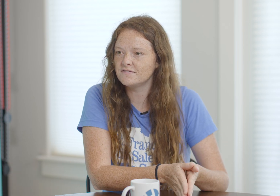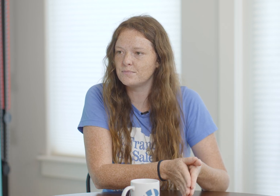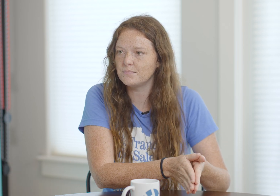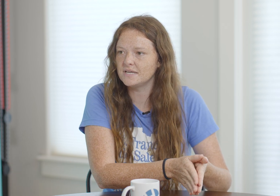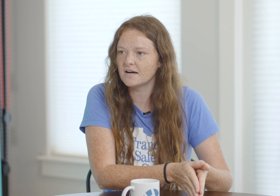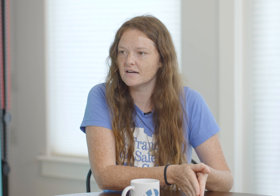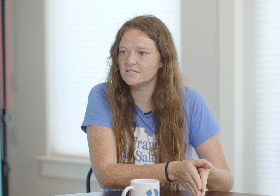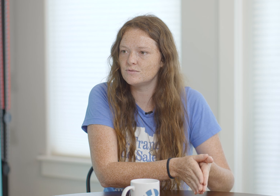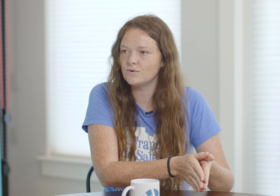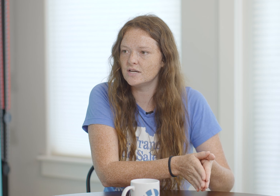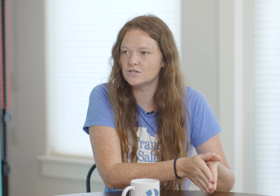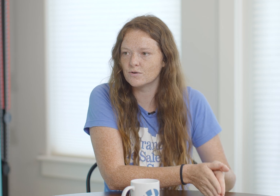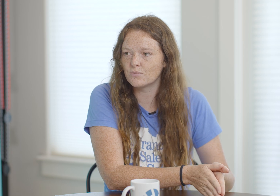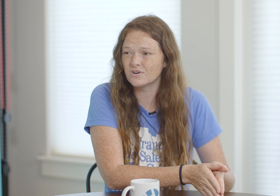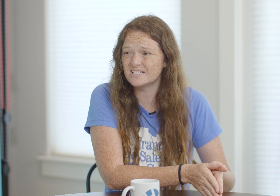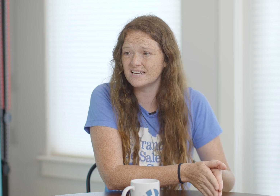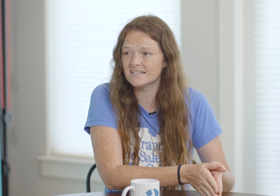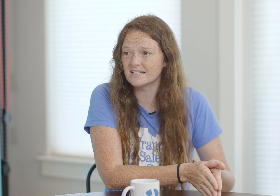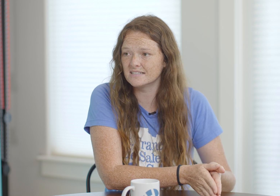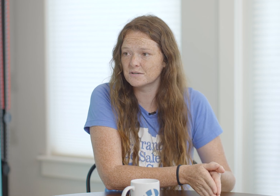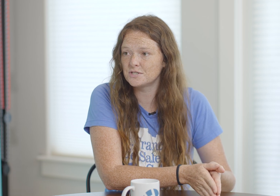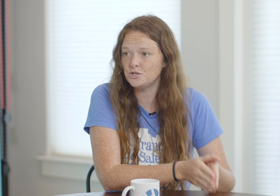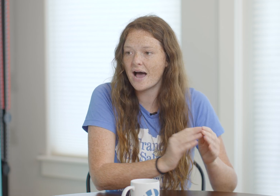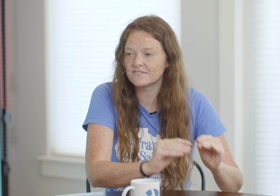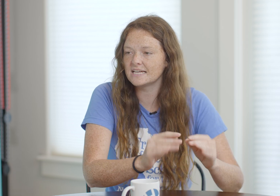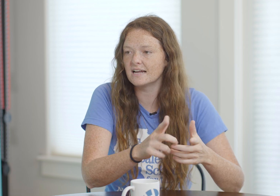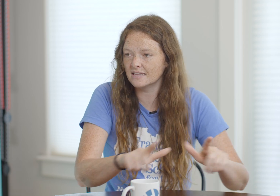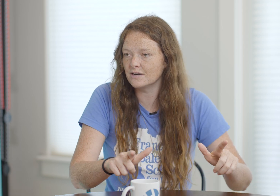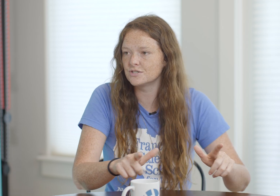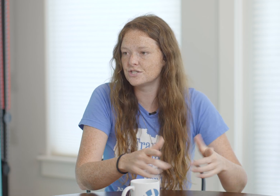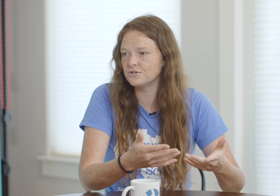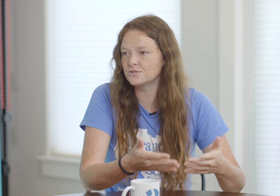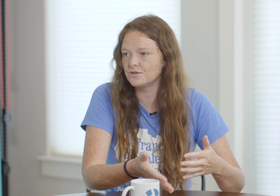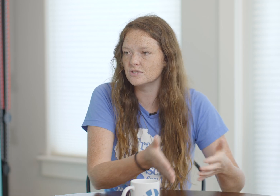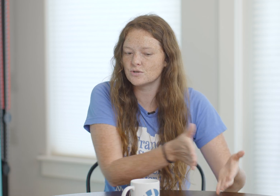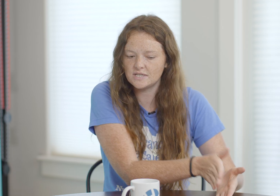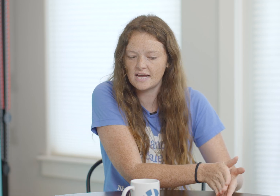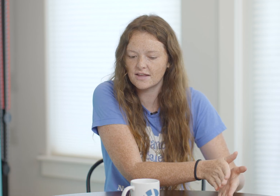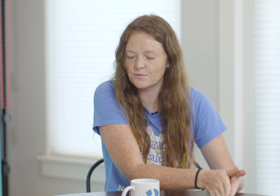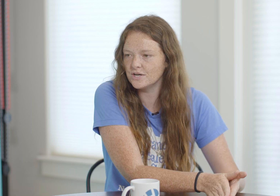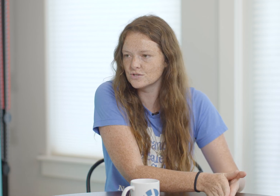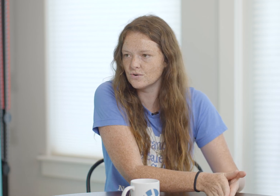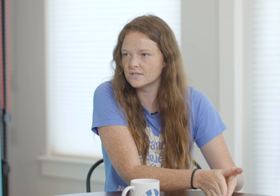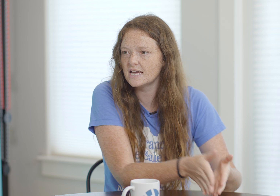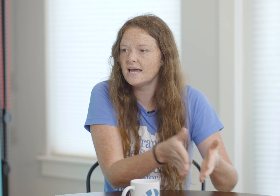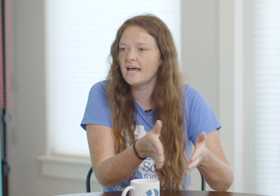But because it is so important to get sign language, you have to get a language to students. So we take it three years old. Yes.